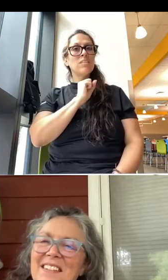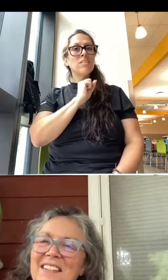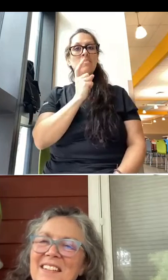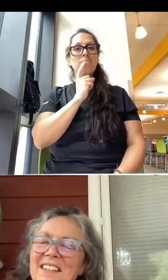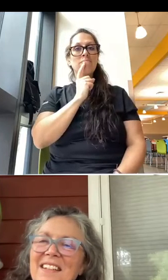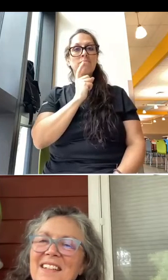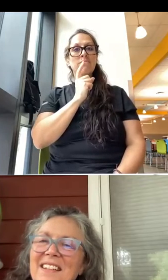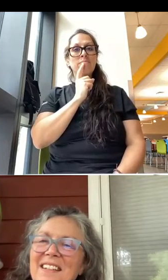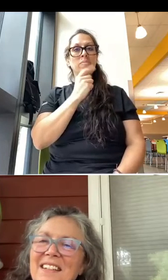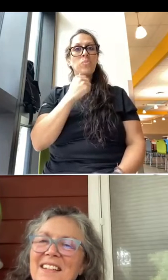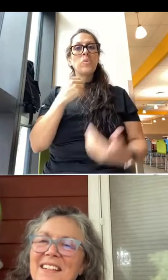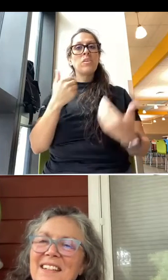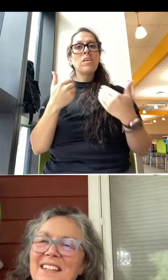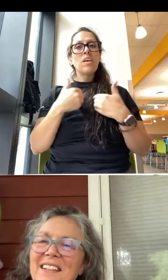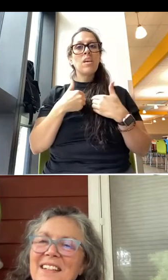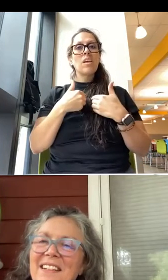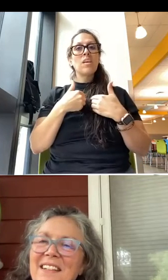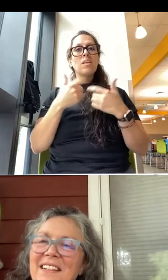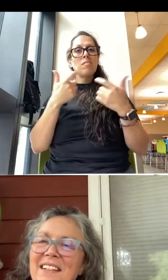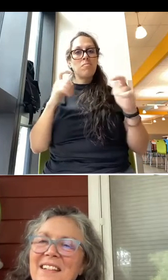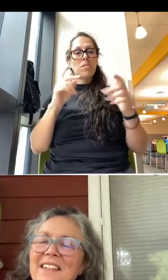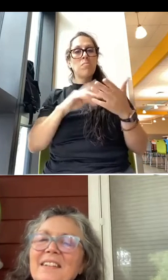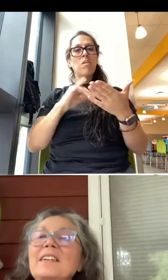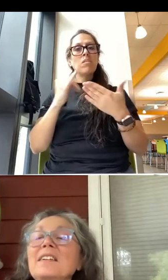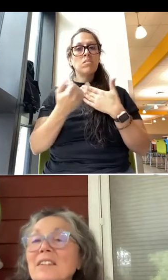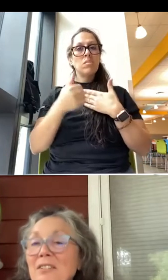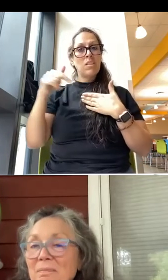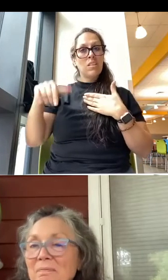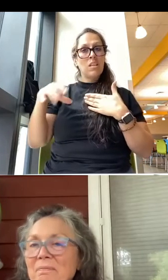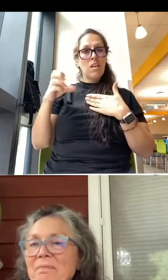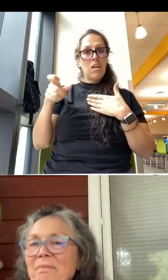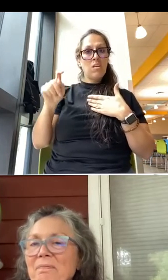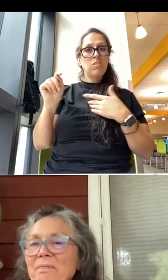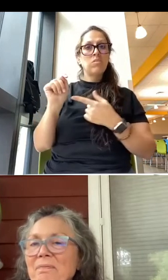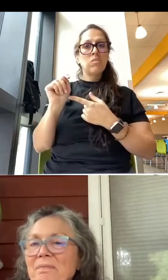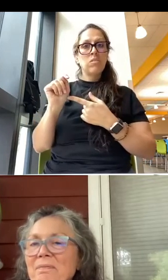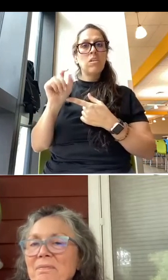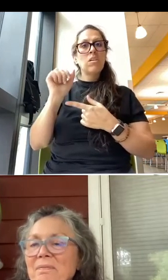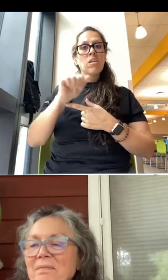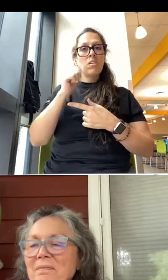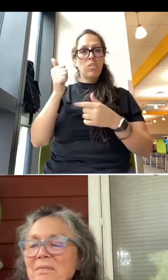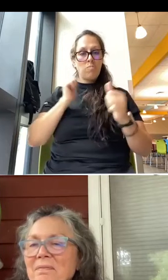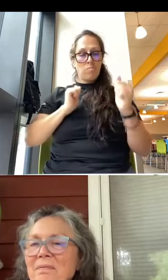we have a big project coming up this October, which is another performance that is connected to